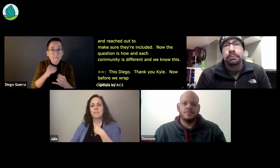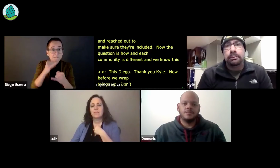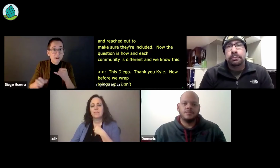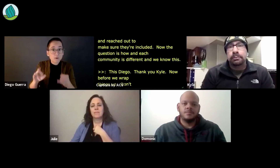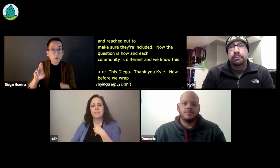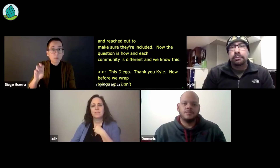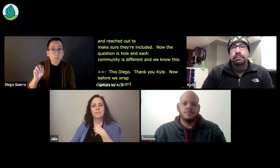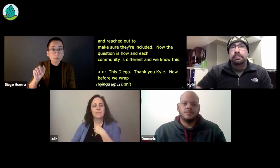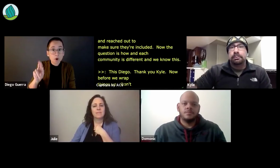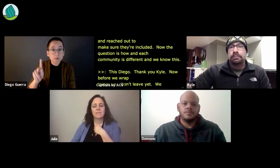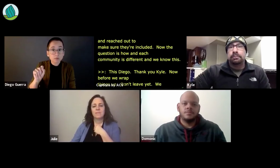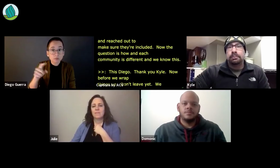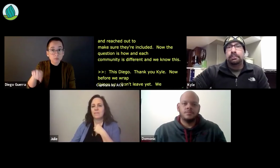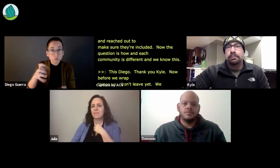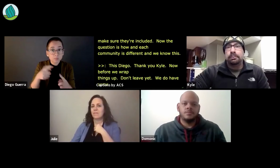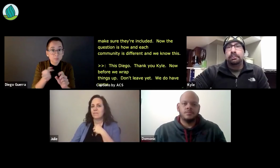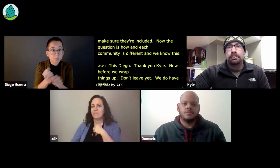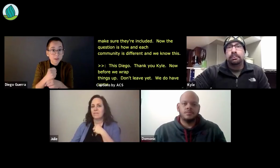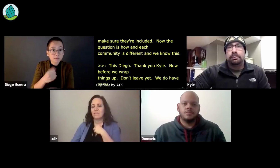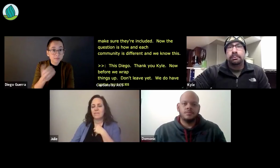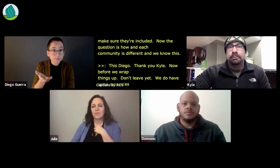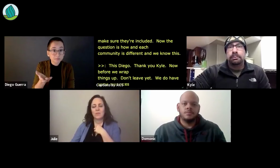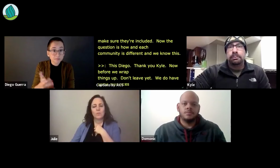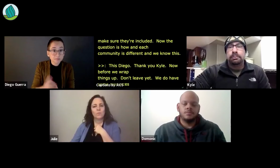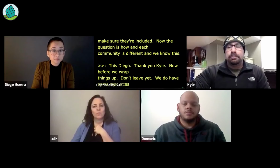if and if you have any final remarks, last thoughts to share.